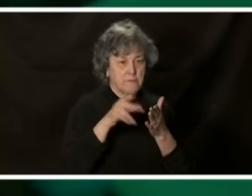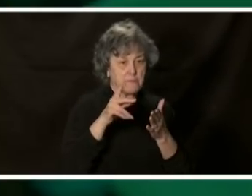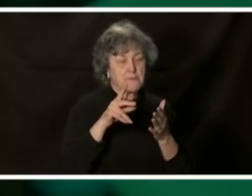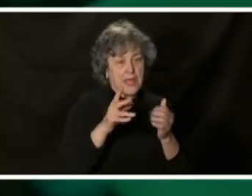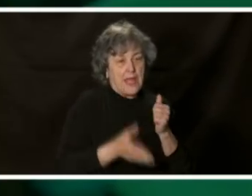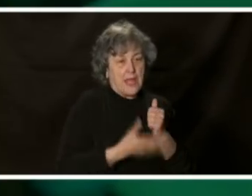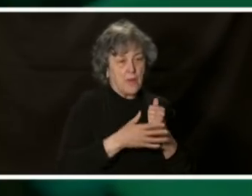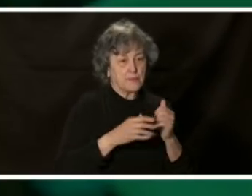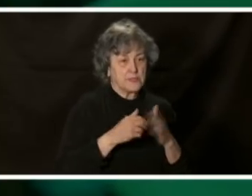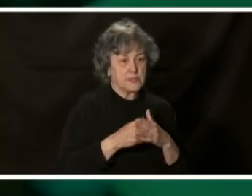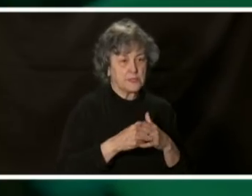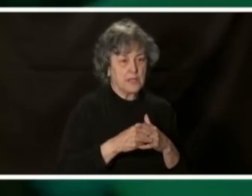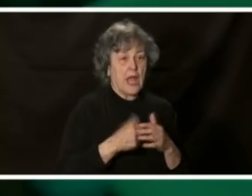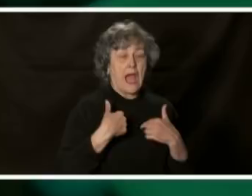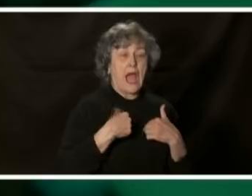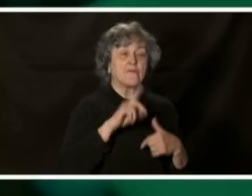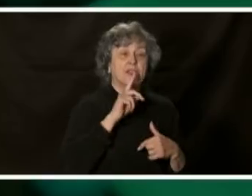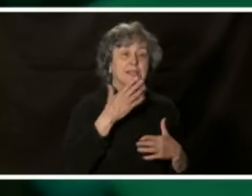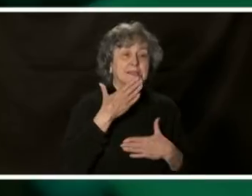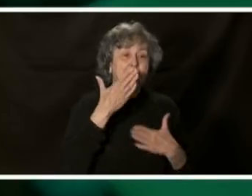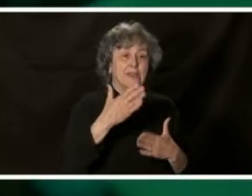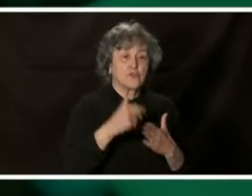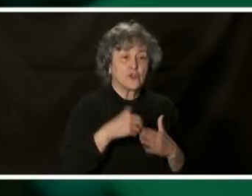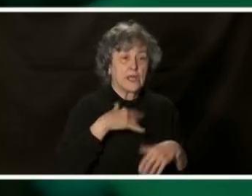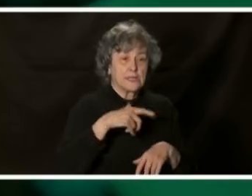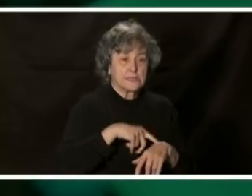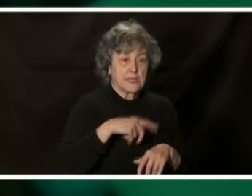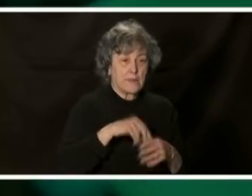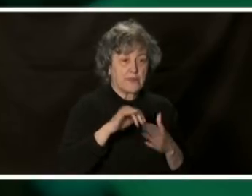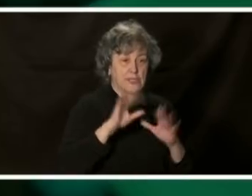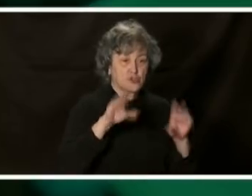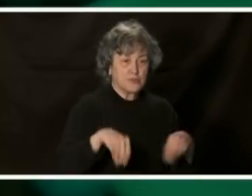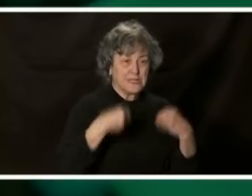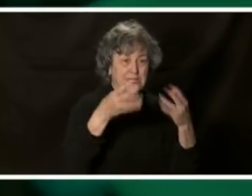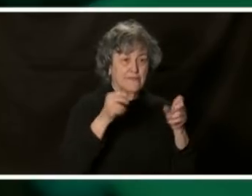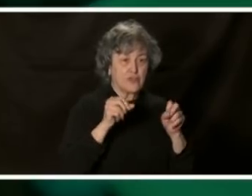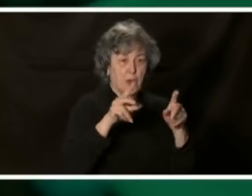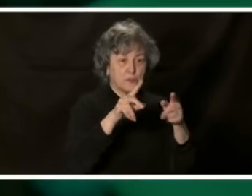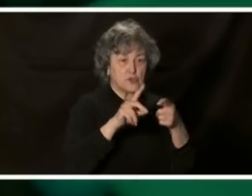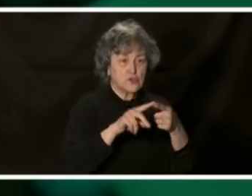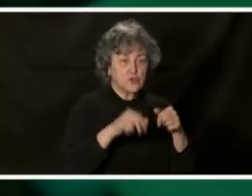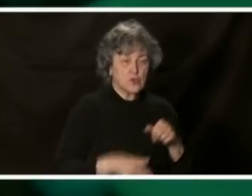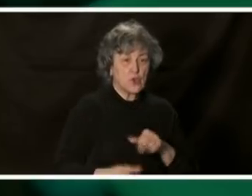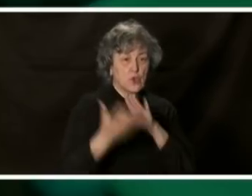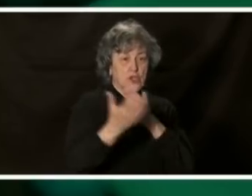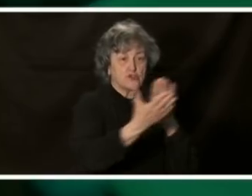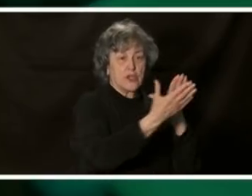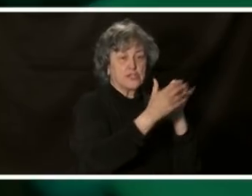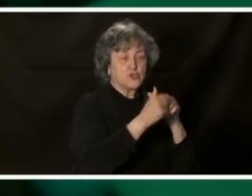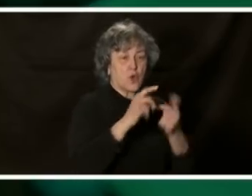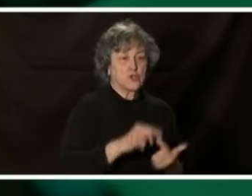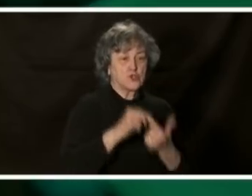I AM EXTREMELY GRATEFUL AND HUMBLED TO BE GIVEN THE OPPORTUNITY TO ADDRESS YOU ON YOUR SPECIAL DAY.